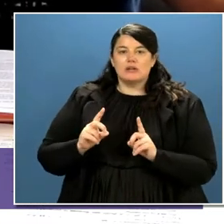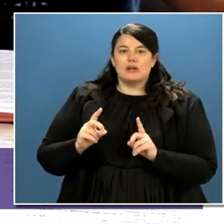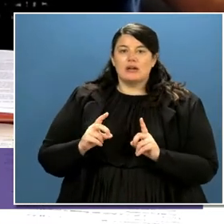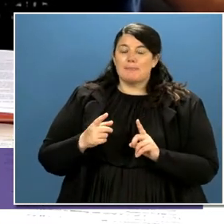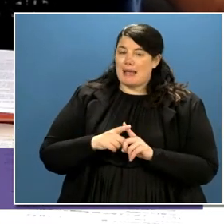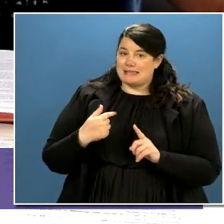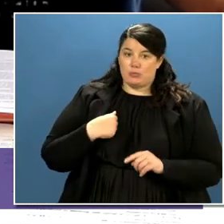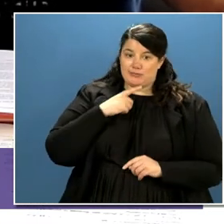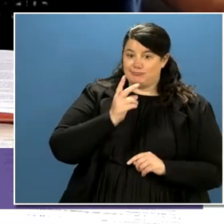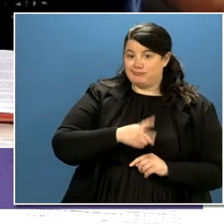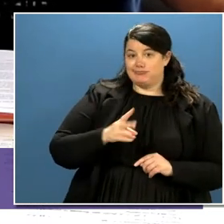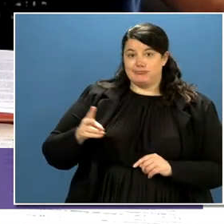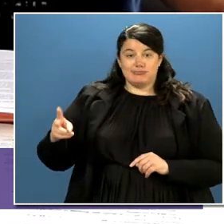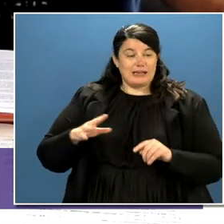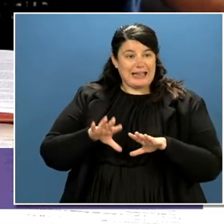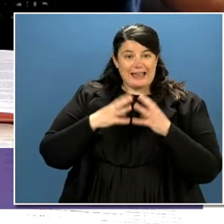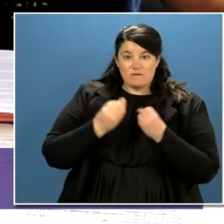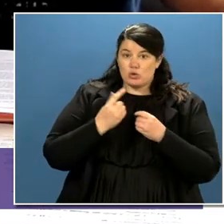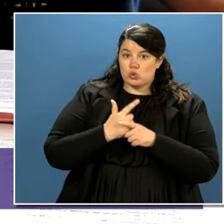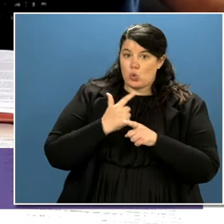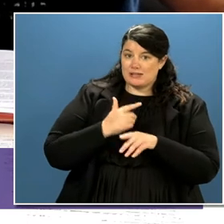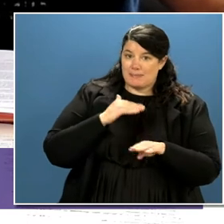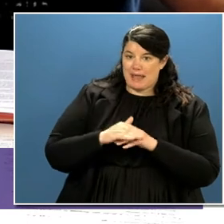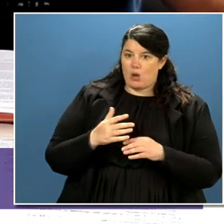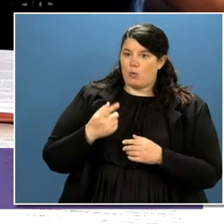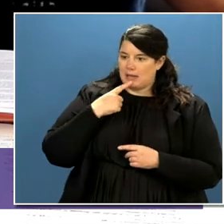again, everybody talks about just getting a job for a person with